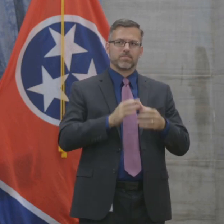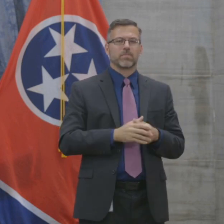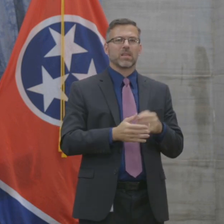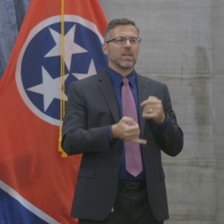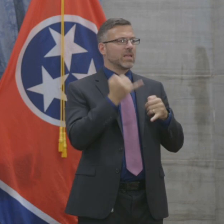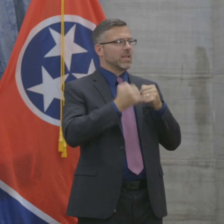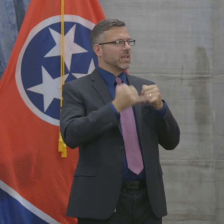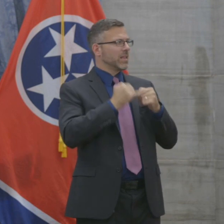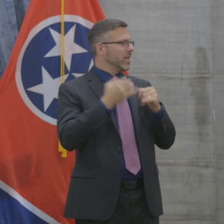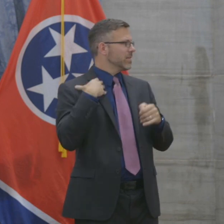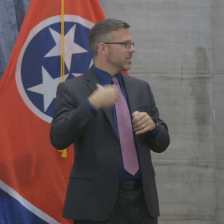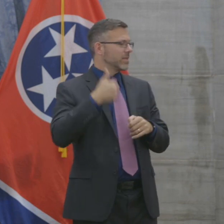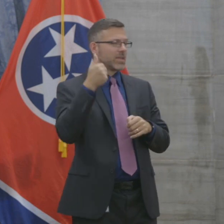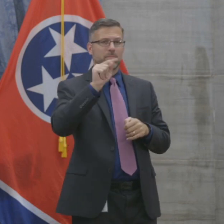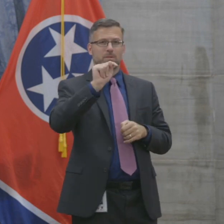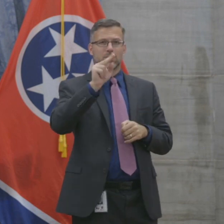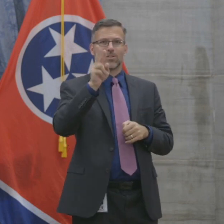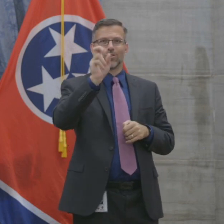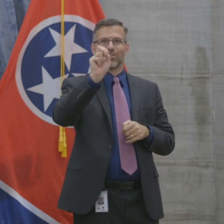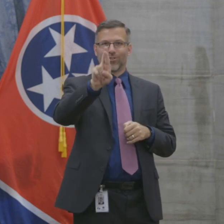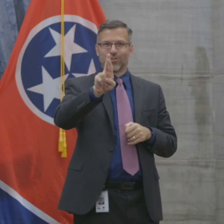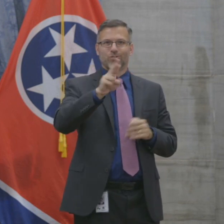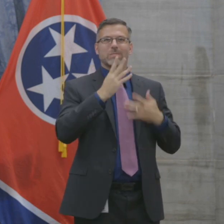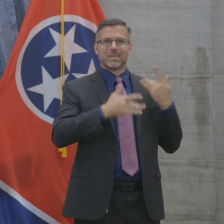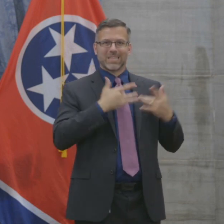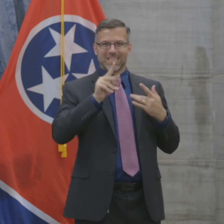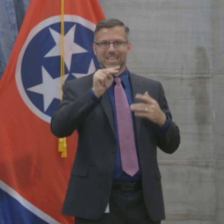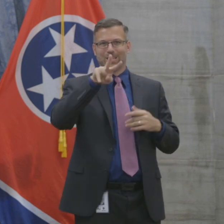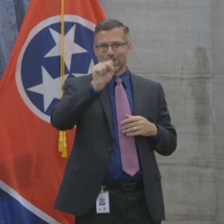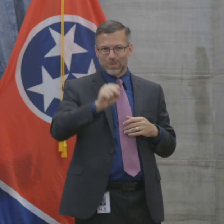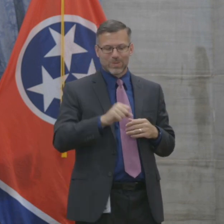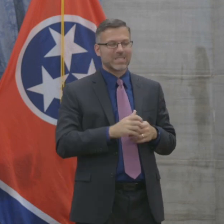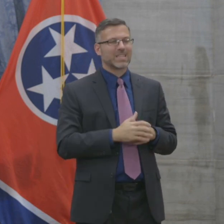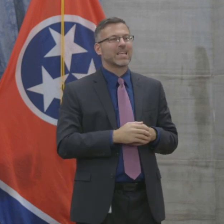If they are in a remote setting. And also so students in-person